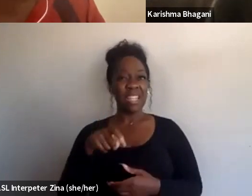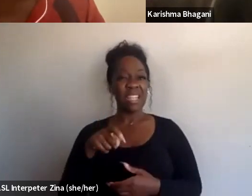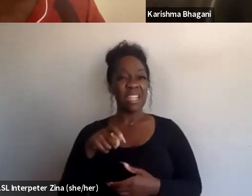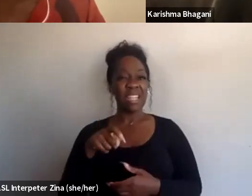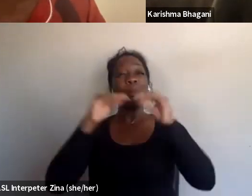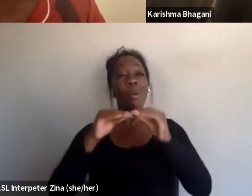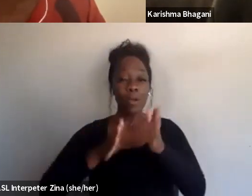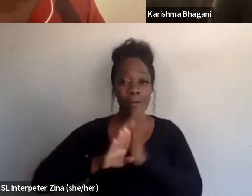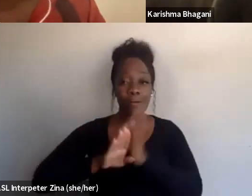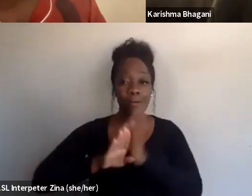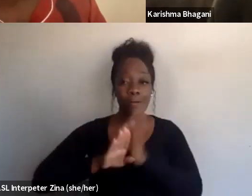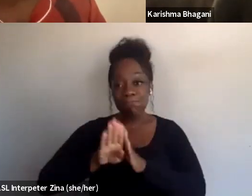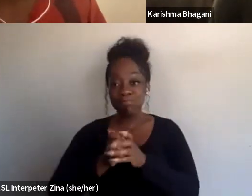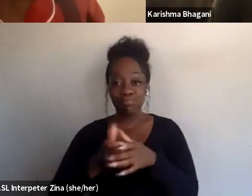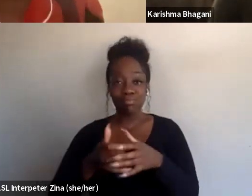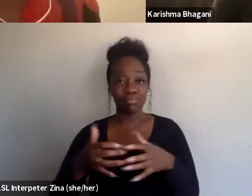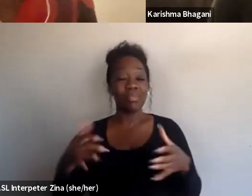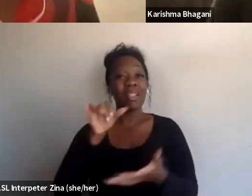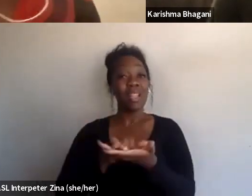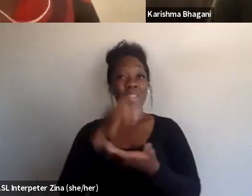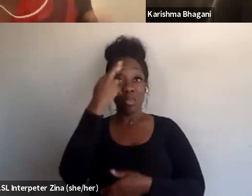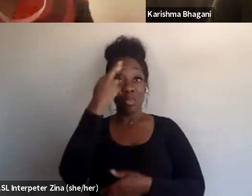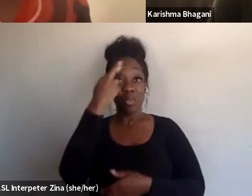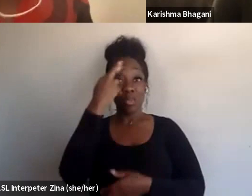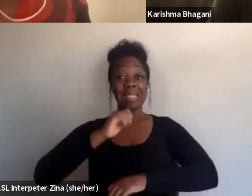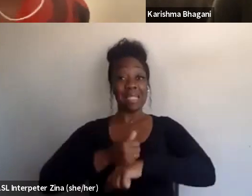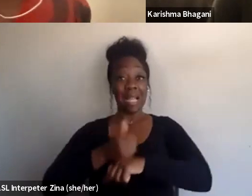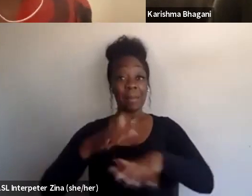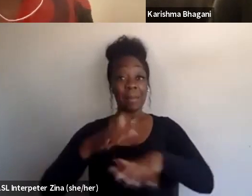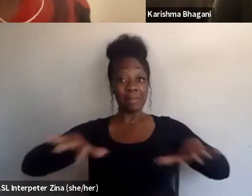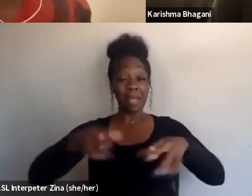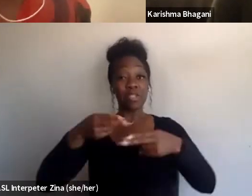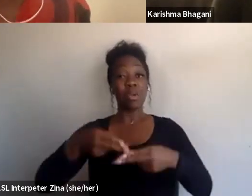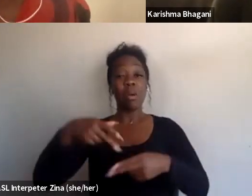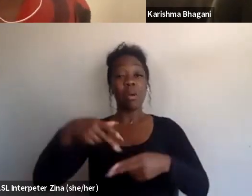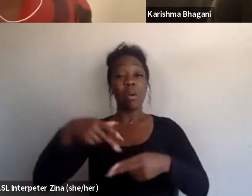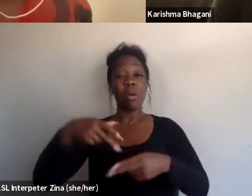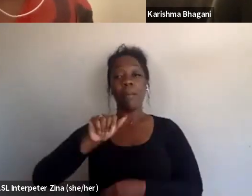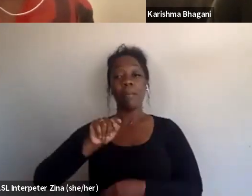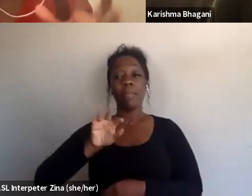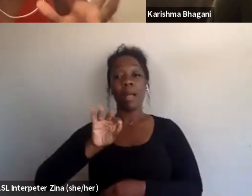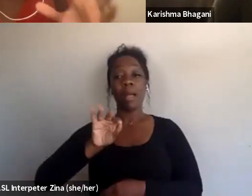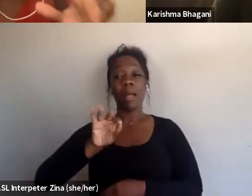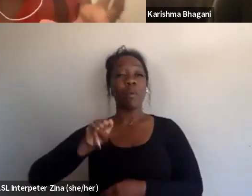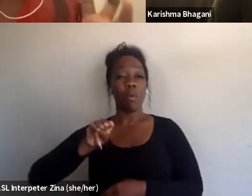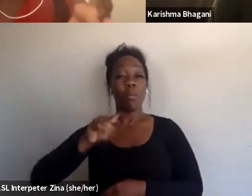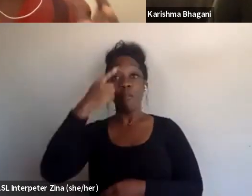which is why I created a platform a space called a Platform for young voices once I was very concerned